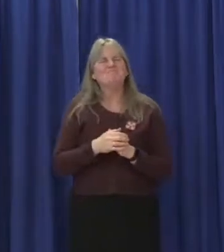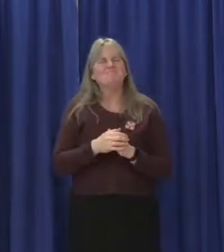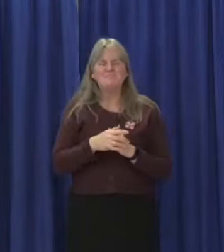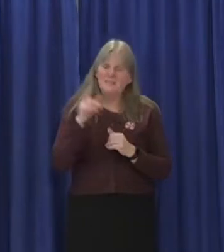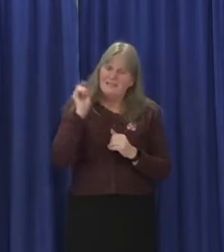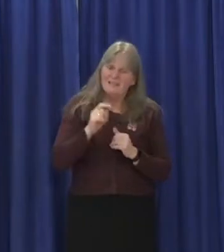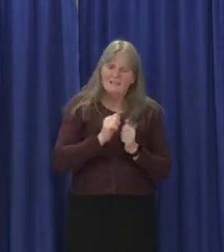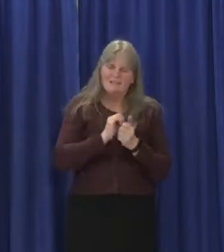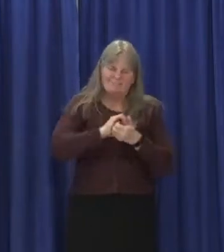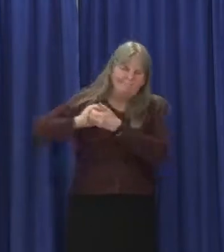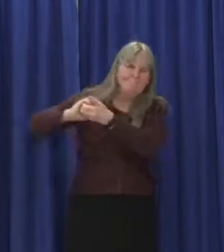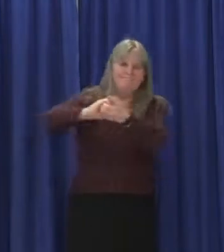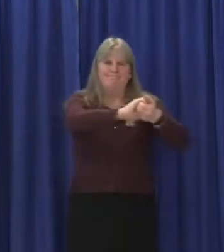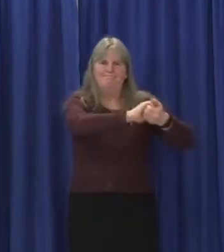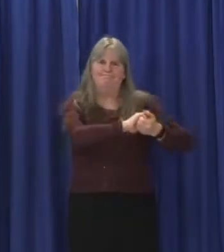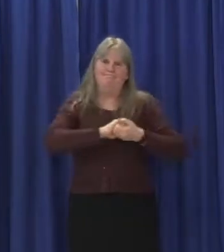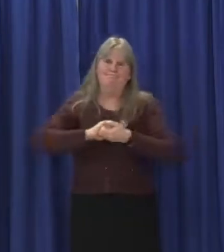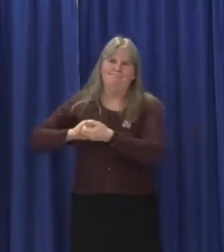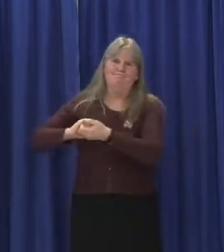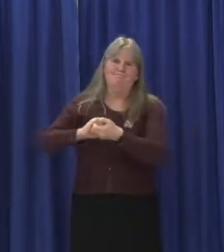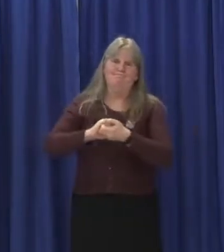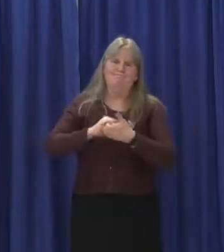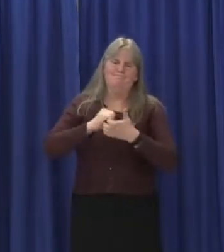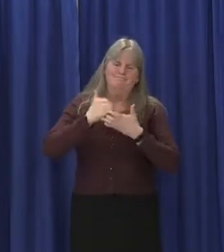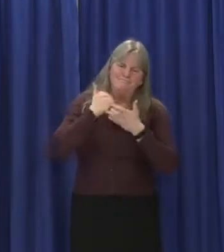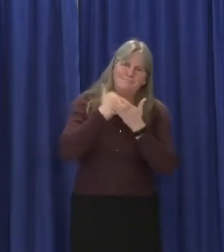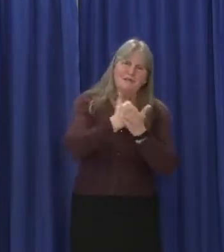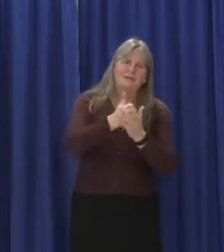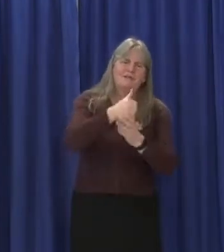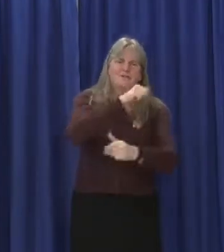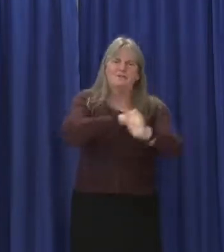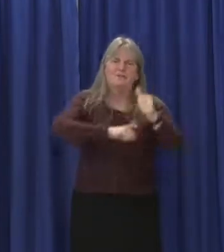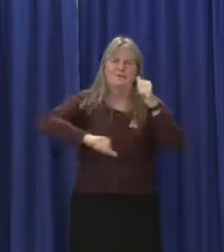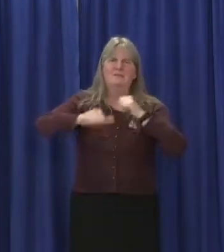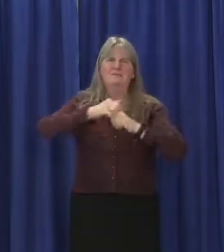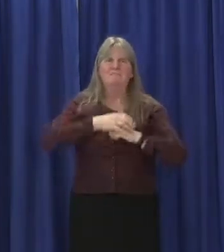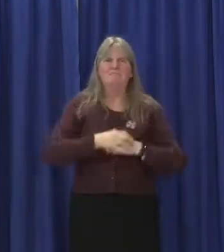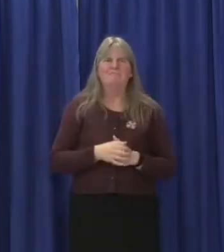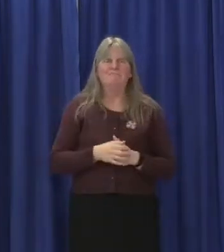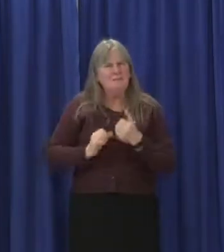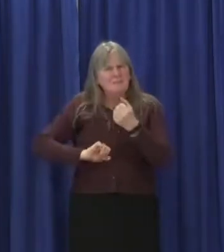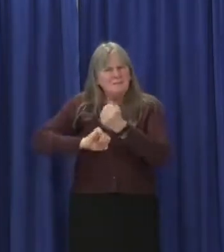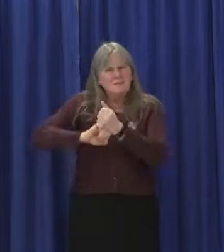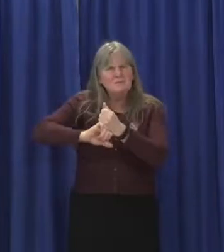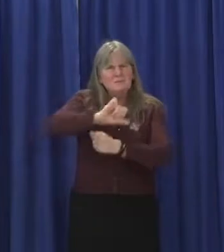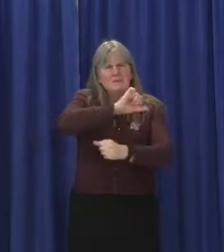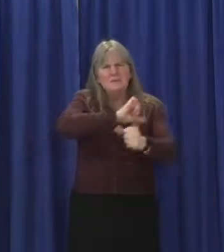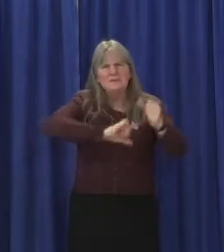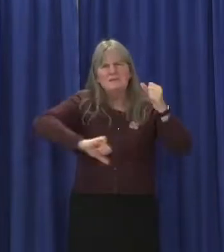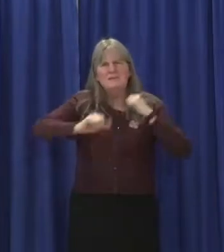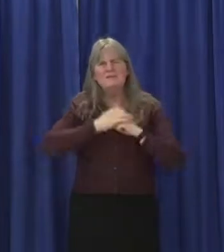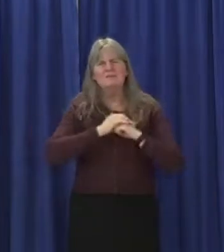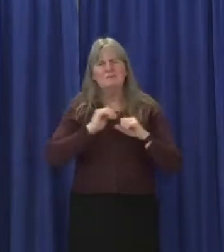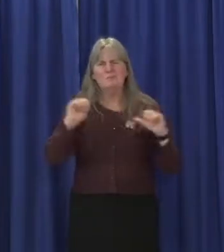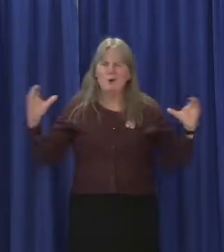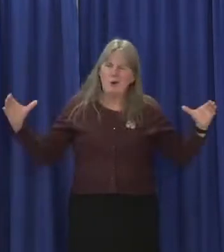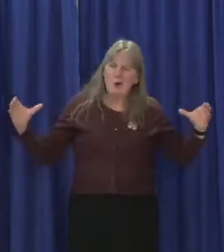together right now. It's really important to lend a helping hand when you can, and that it takes all of us.